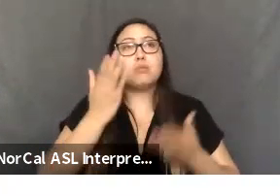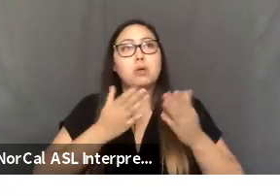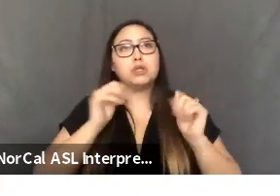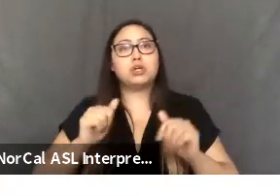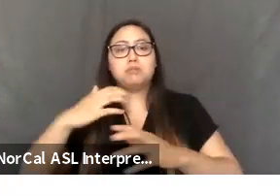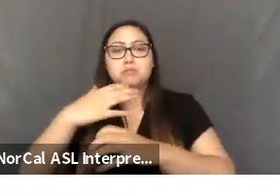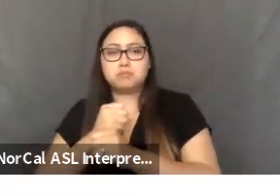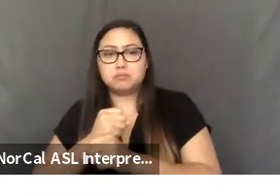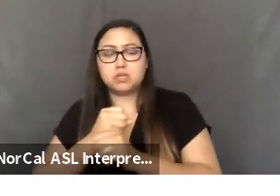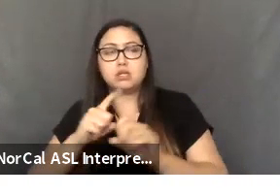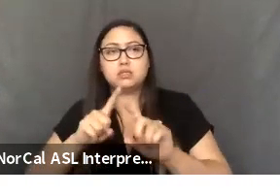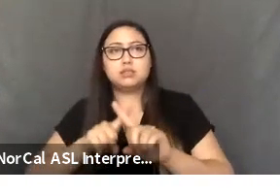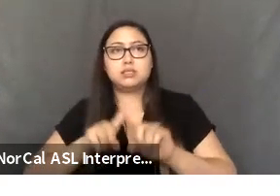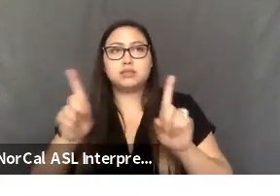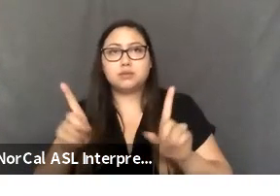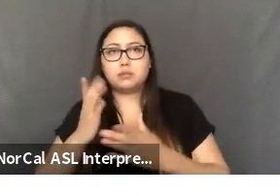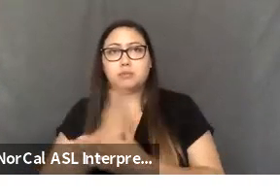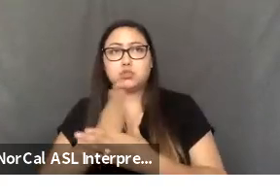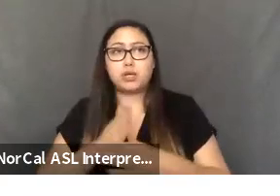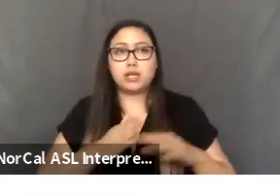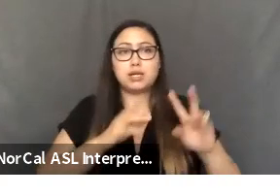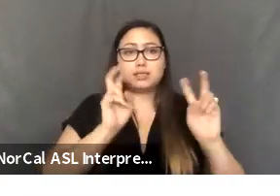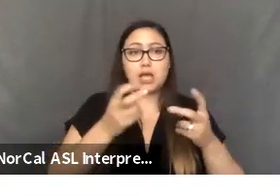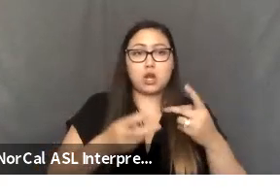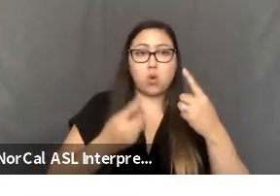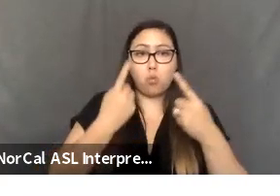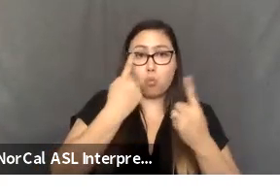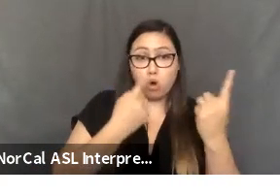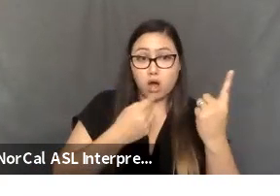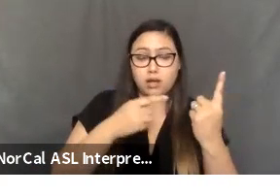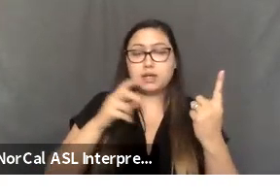by the differentiation between Title I and Title III requirements. This